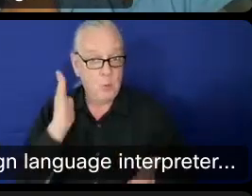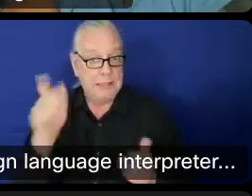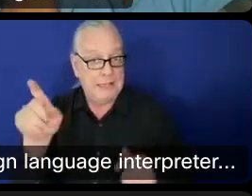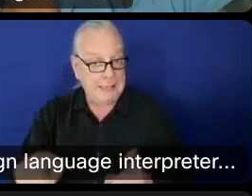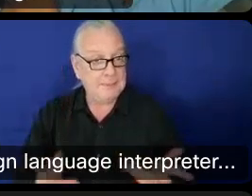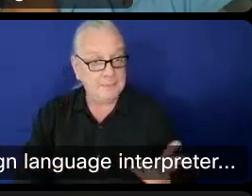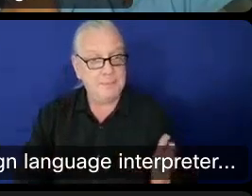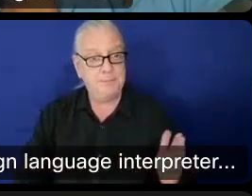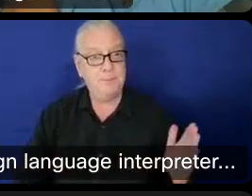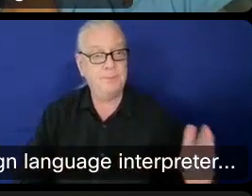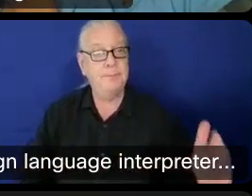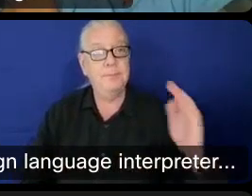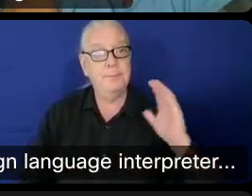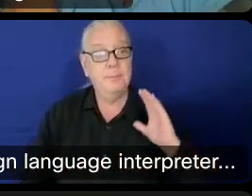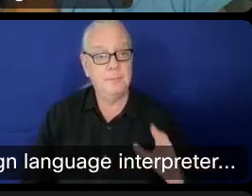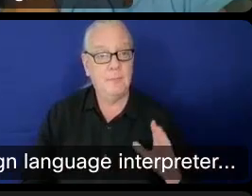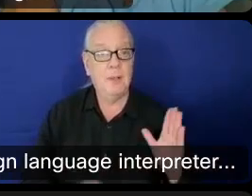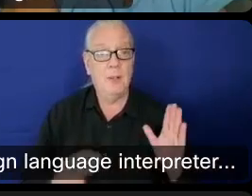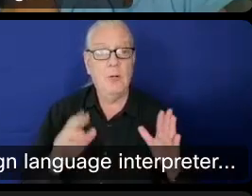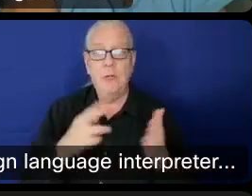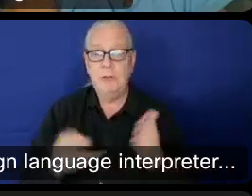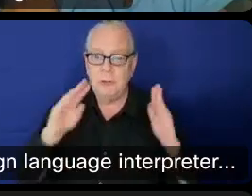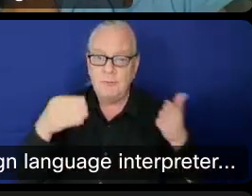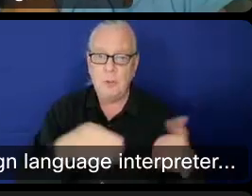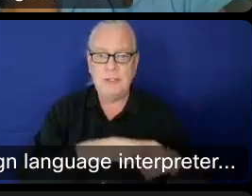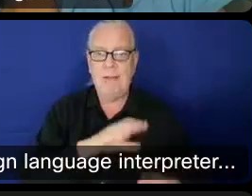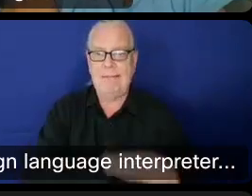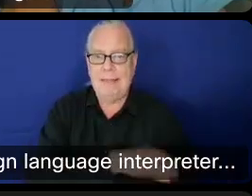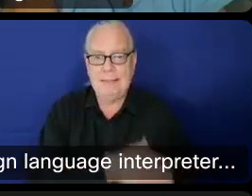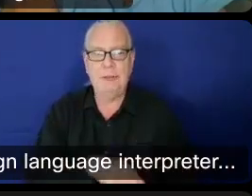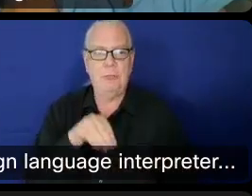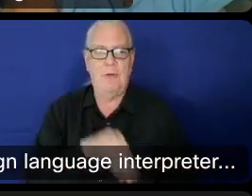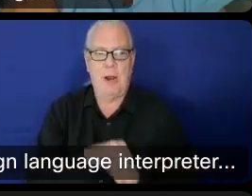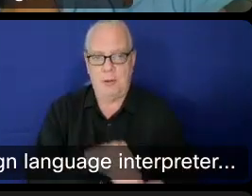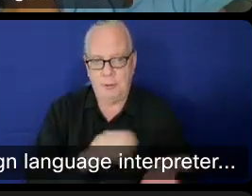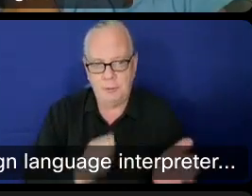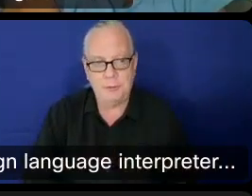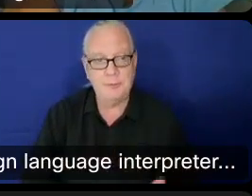focused resources, we have listed here the AIDS education